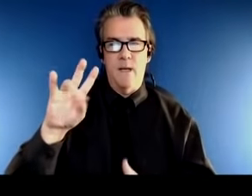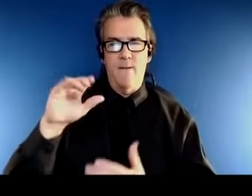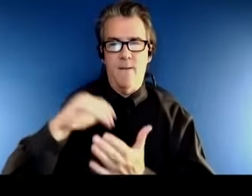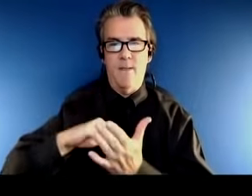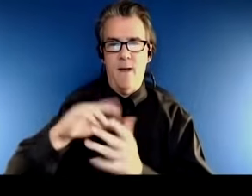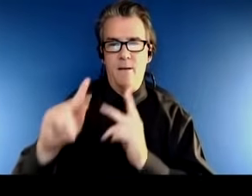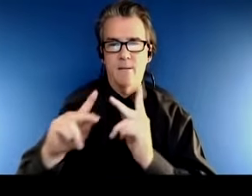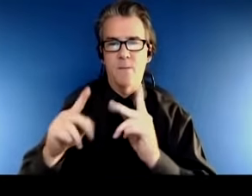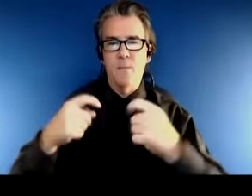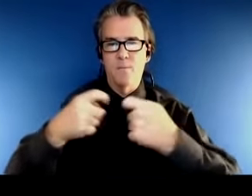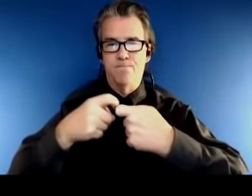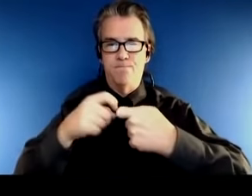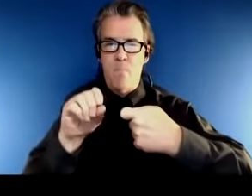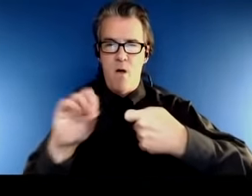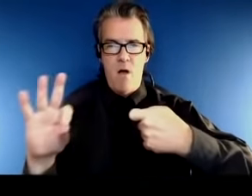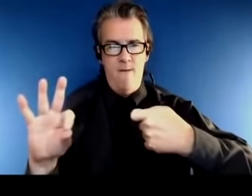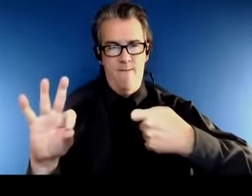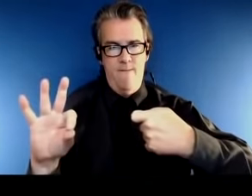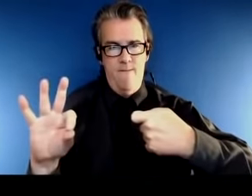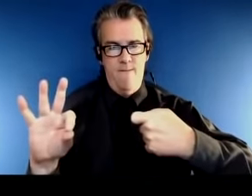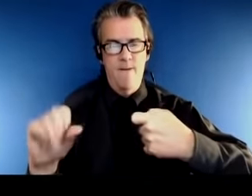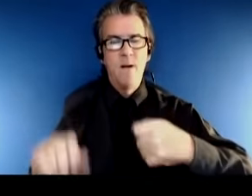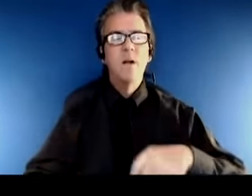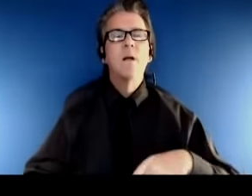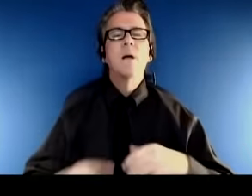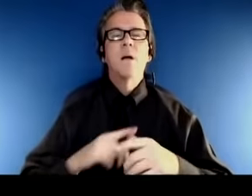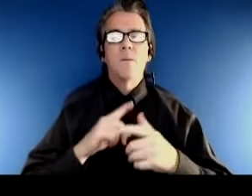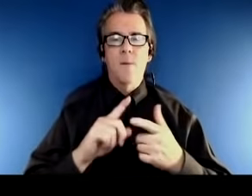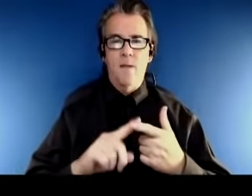is there anything that you see that could delay that